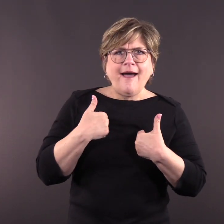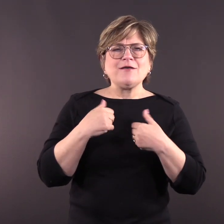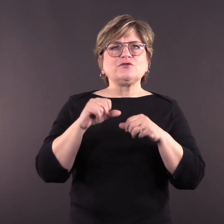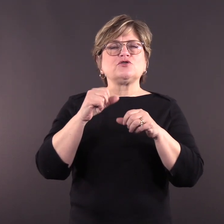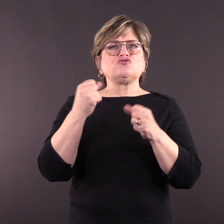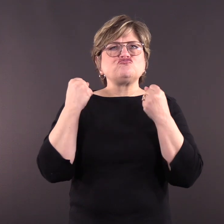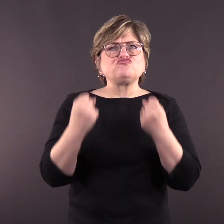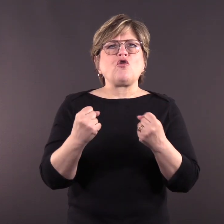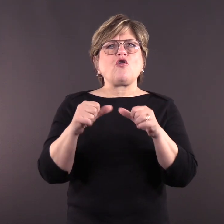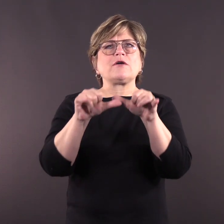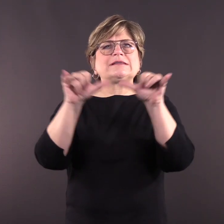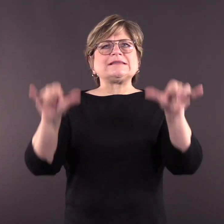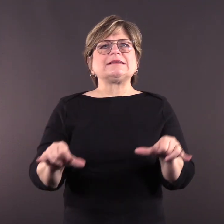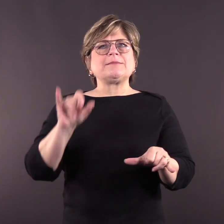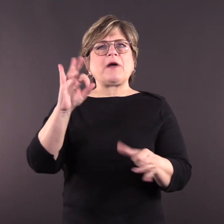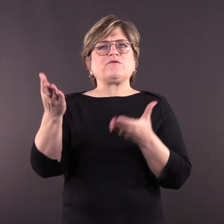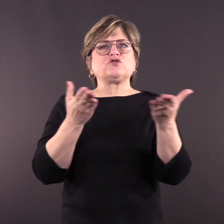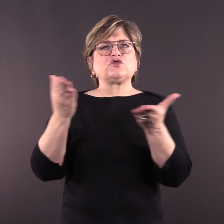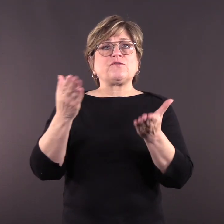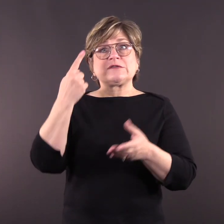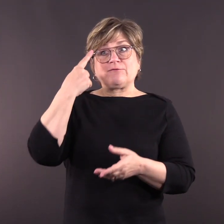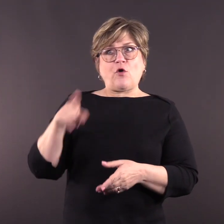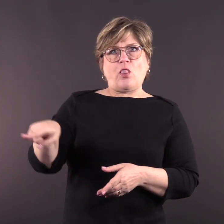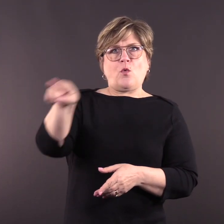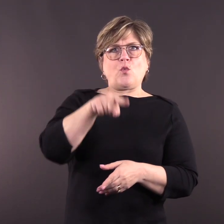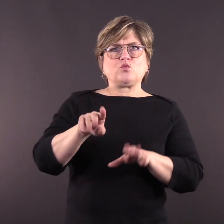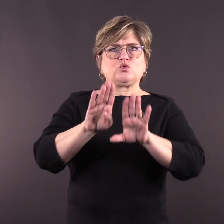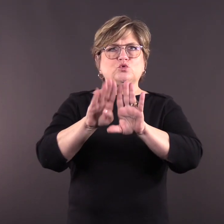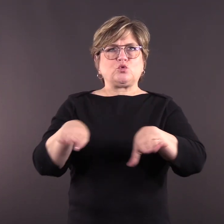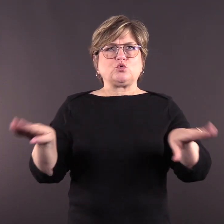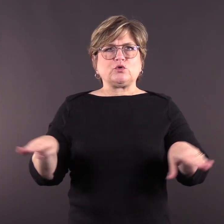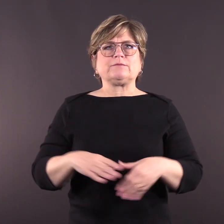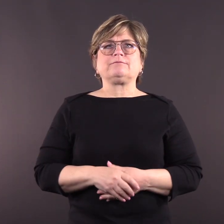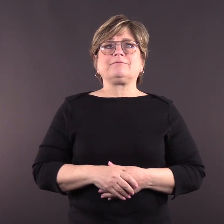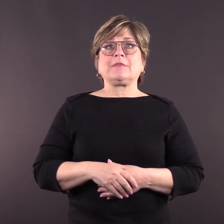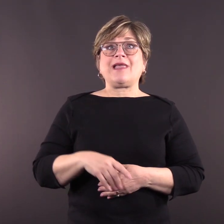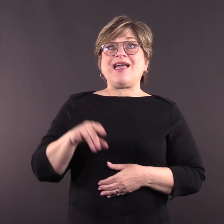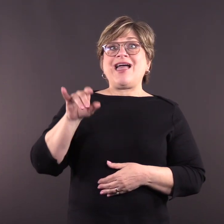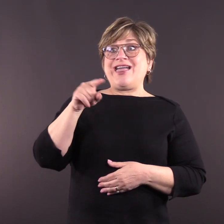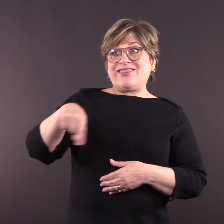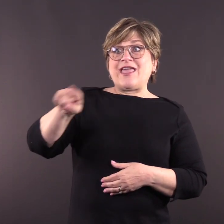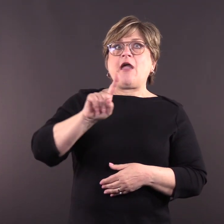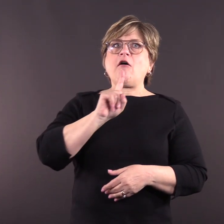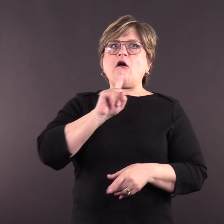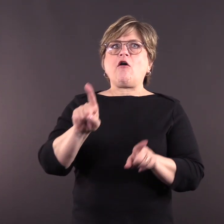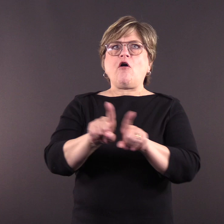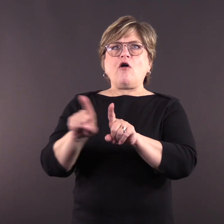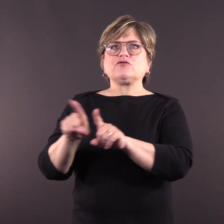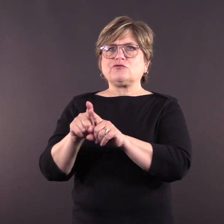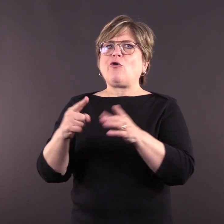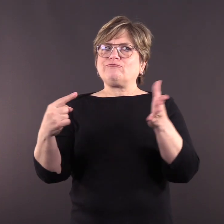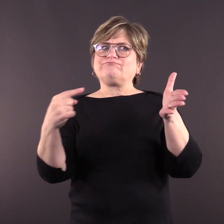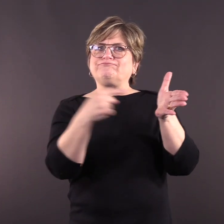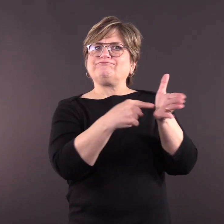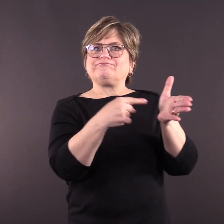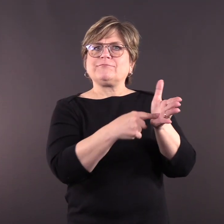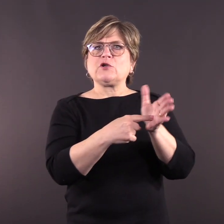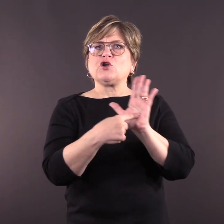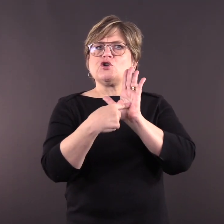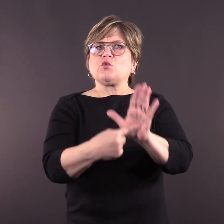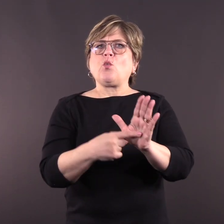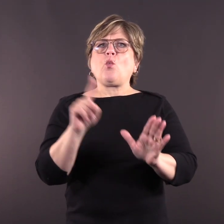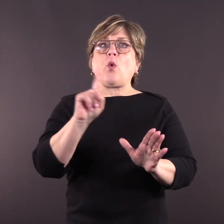has a strong system of services for these children. They also highlighted areas where